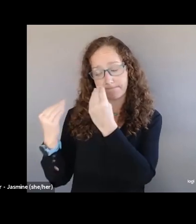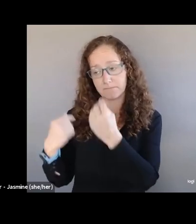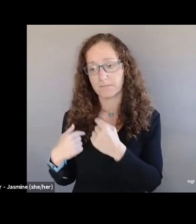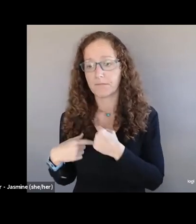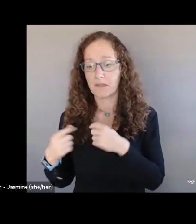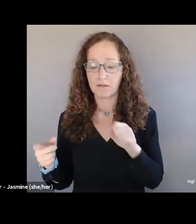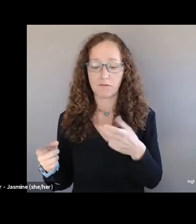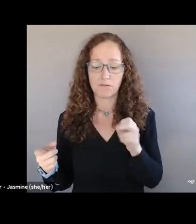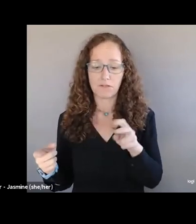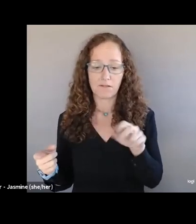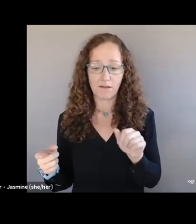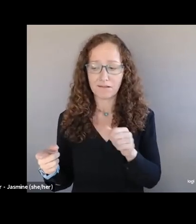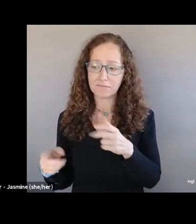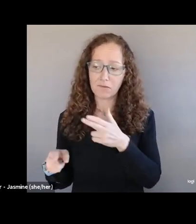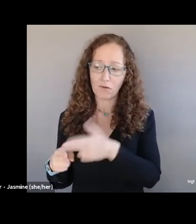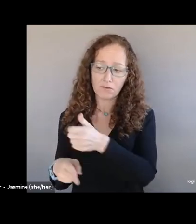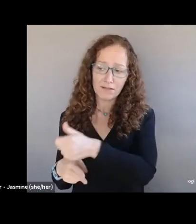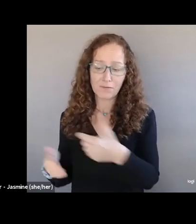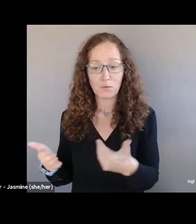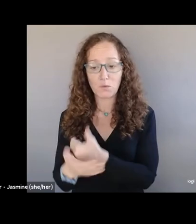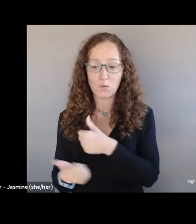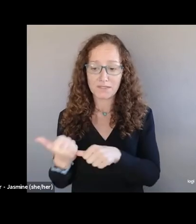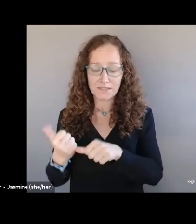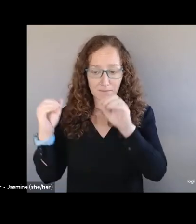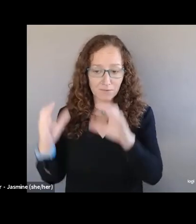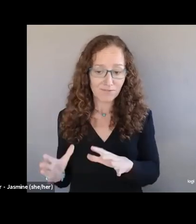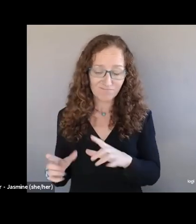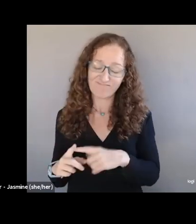assistant professor, but I can assure you that she is a long